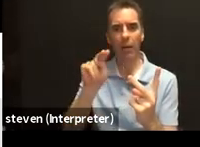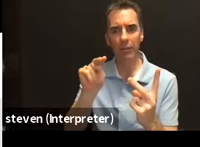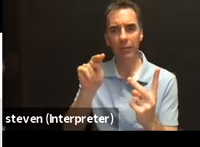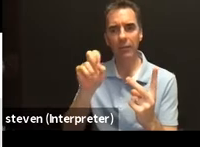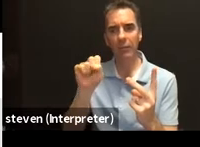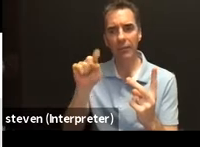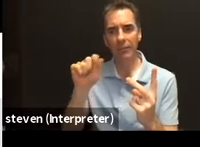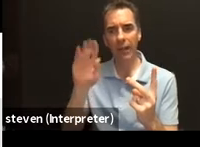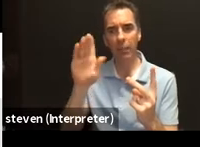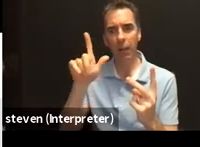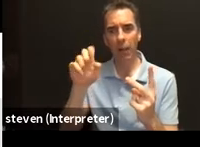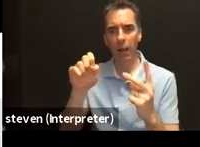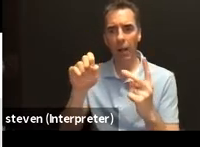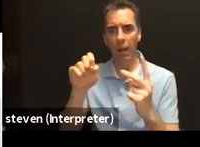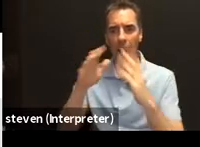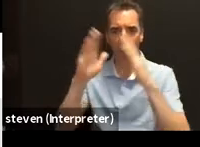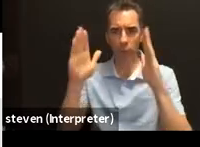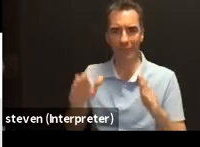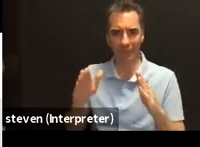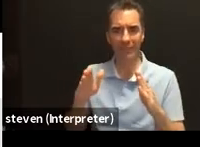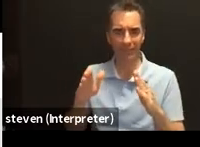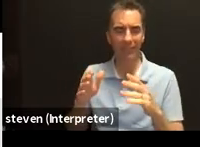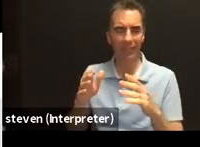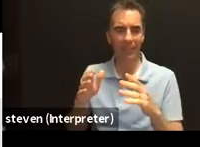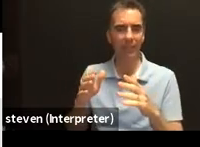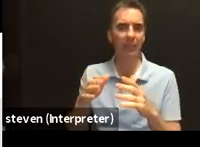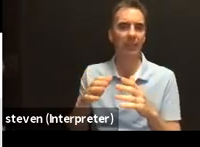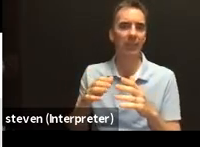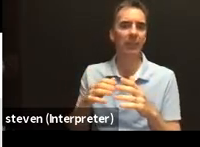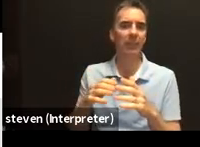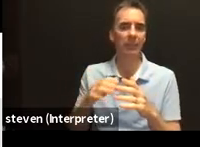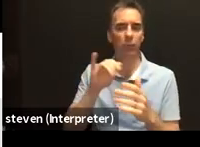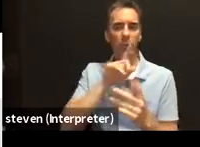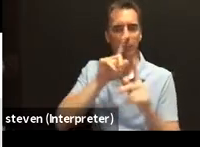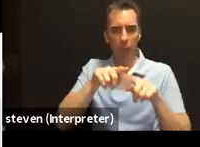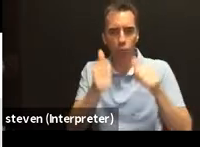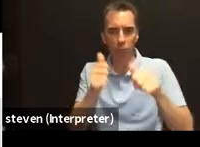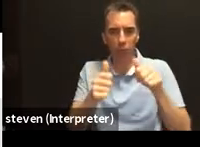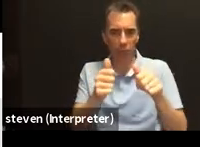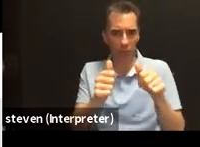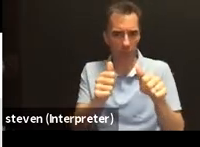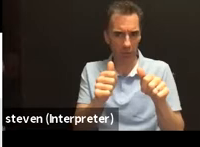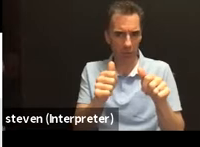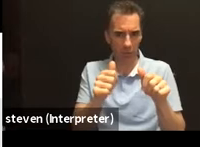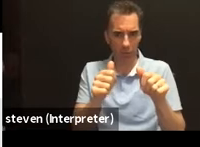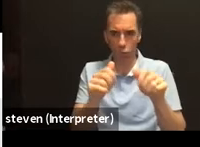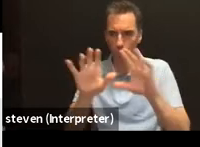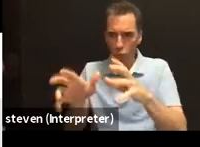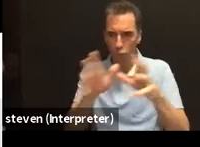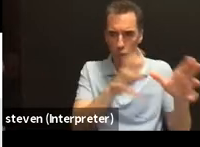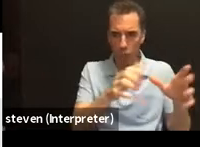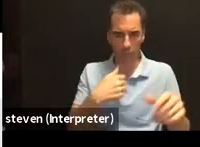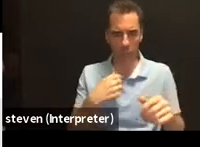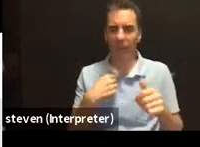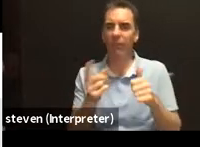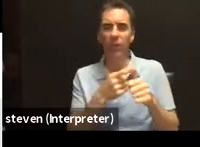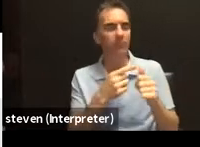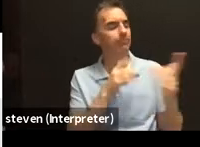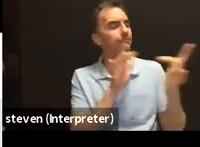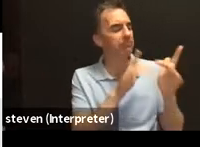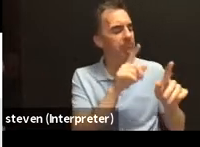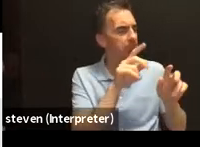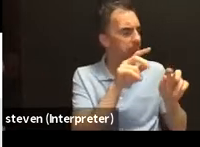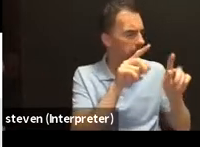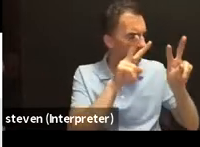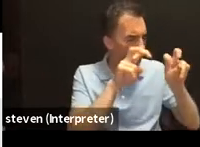maria.rodriguez: Depending on their housing situation or their housing status when they contact us. We basically assess and determine what would be the best housing intervention for them or what program would be the best